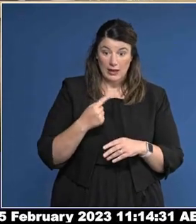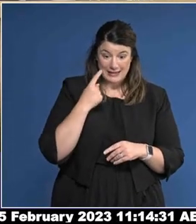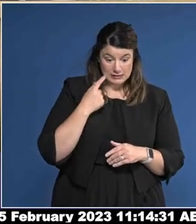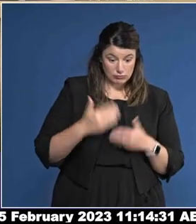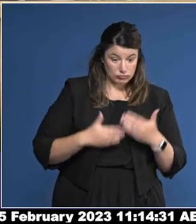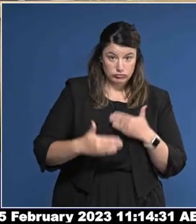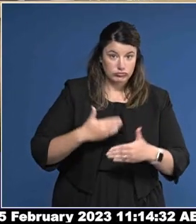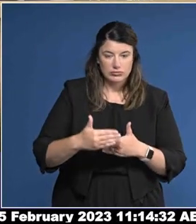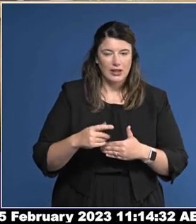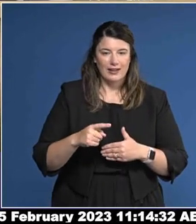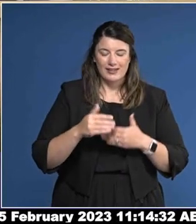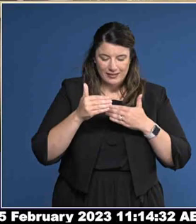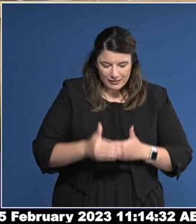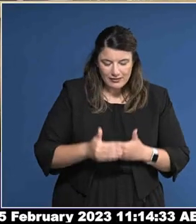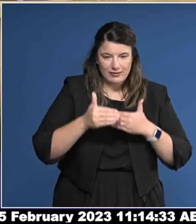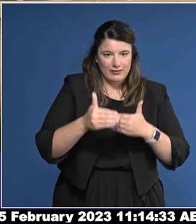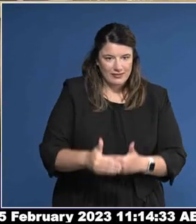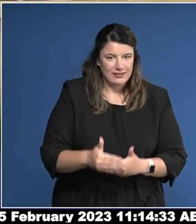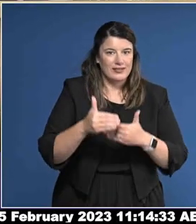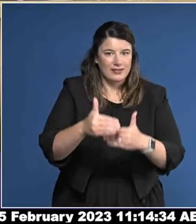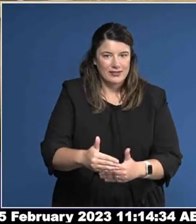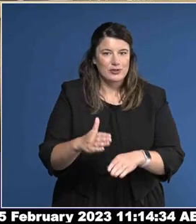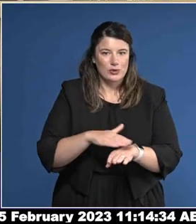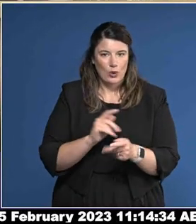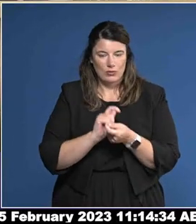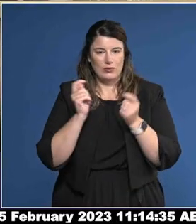the same time is that we are also doing considerable investment in our basic IT